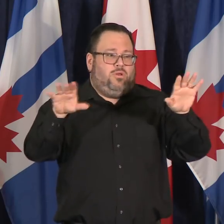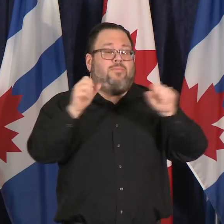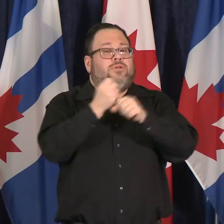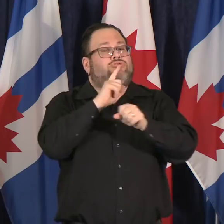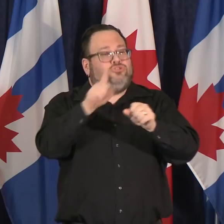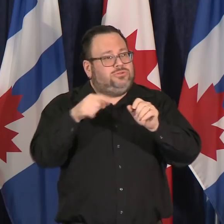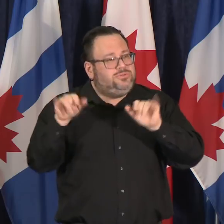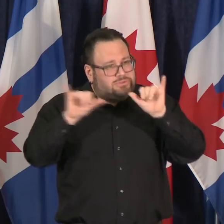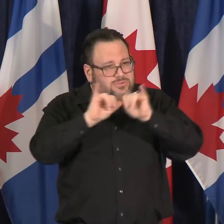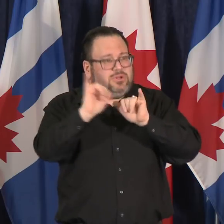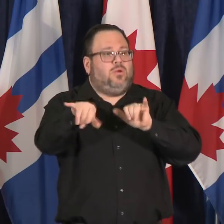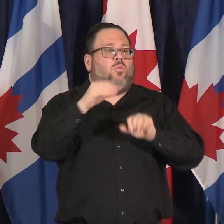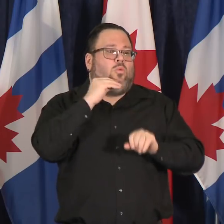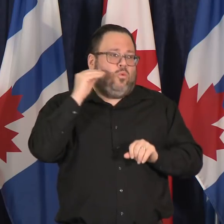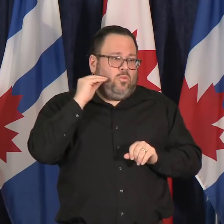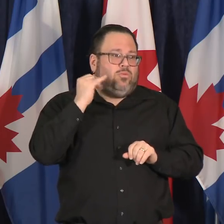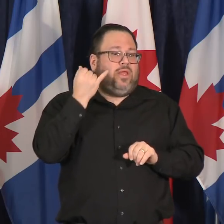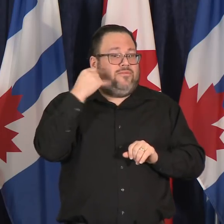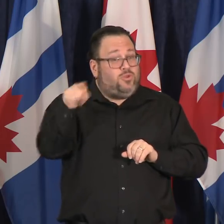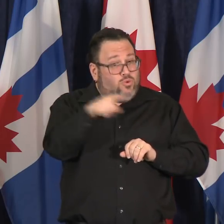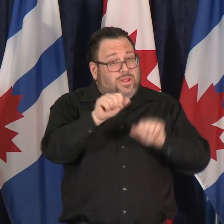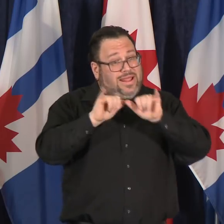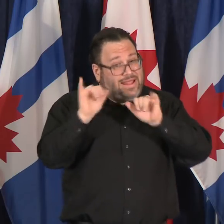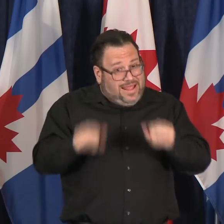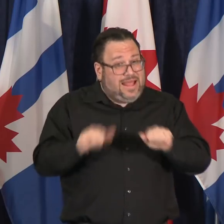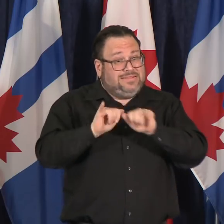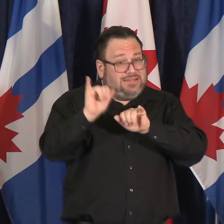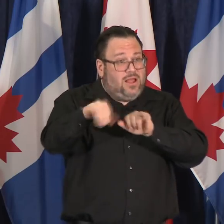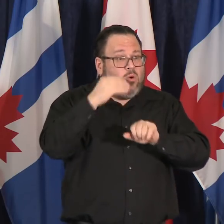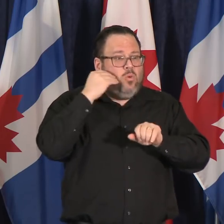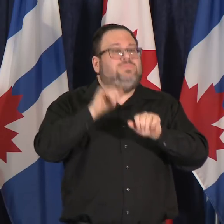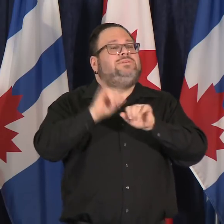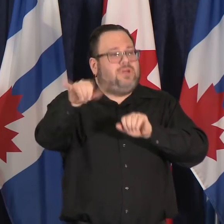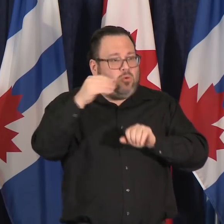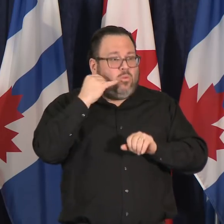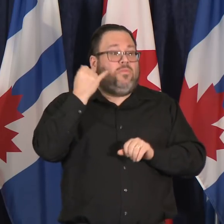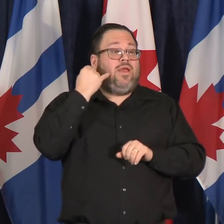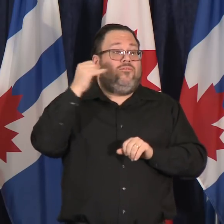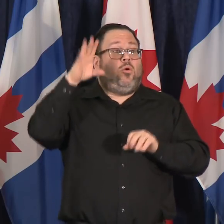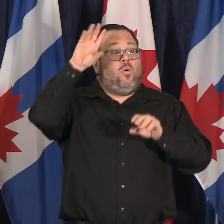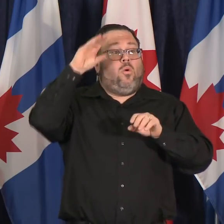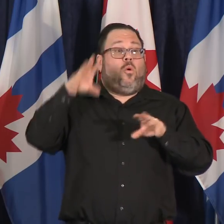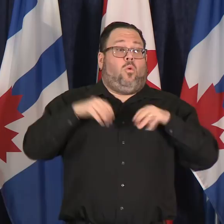that's doable and if you're an employer or business making it easy setting up